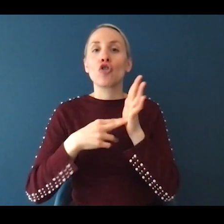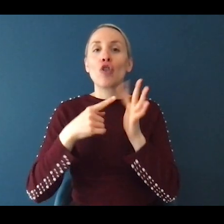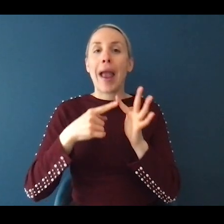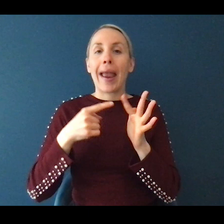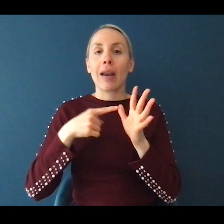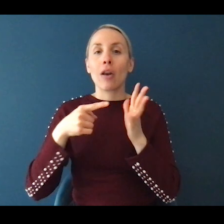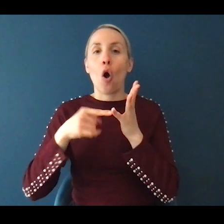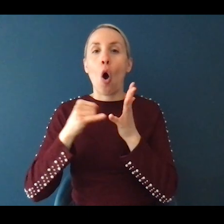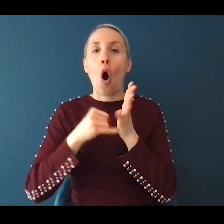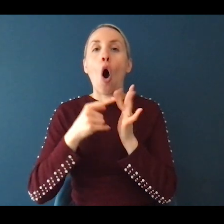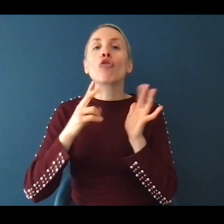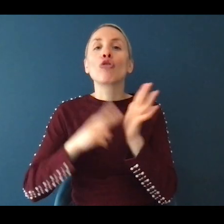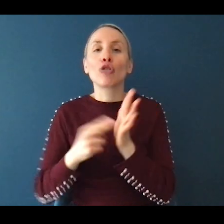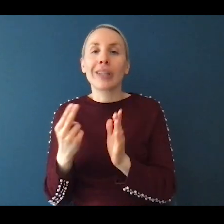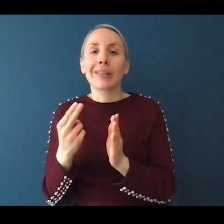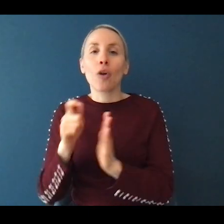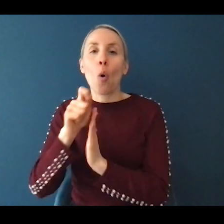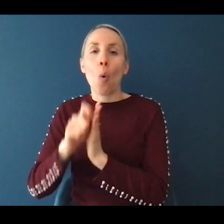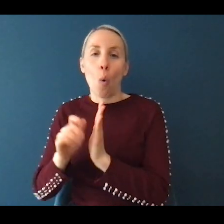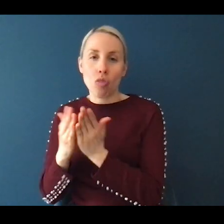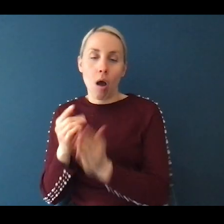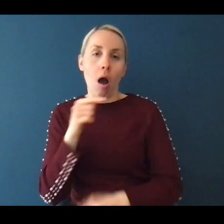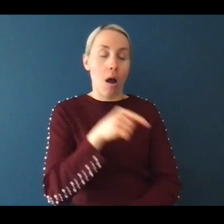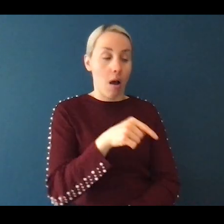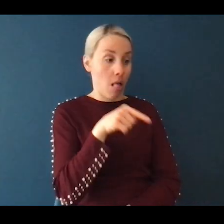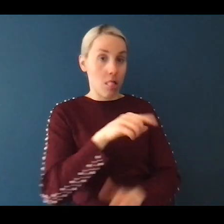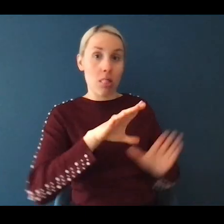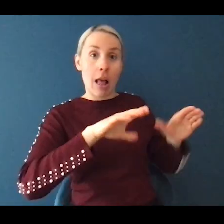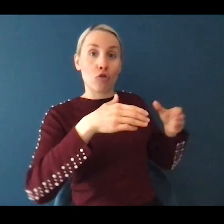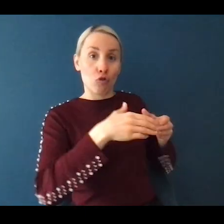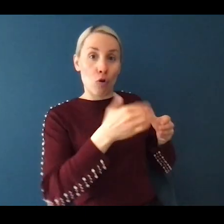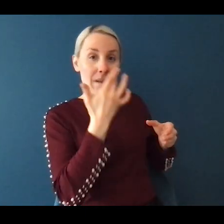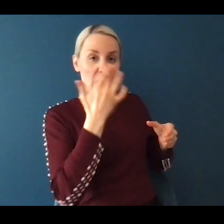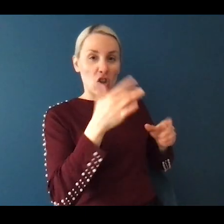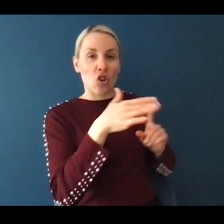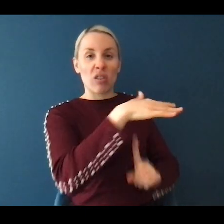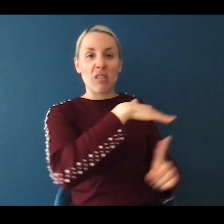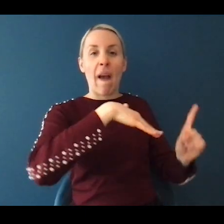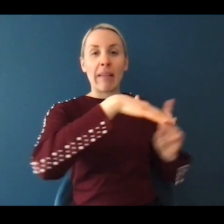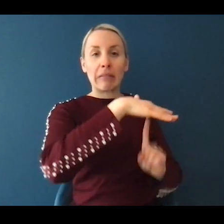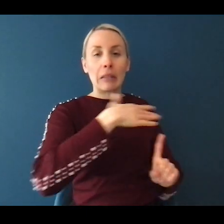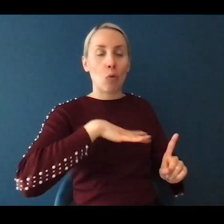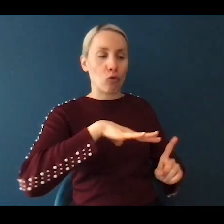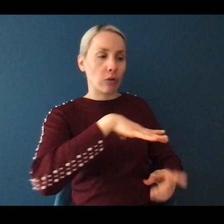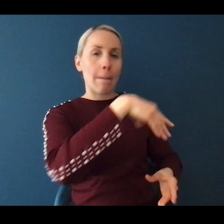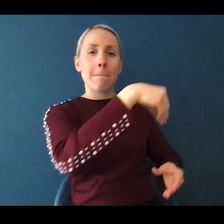working with this group and develop the work around themes of belonging and group identity